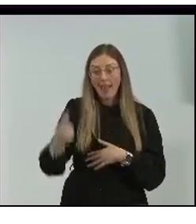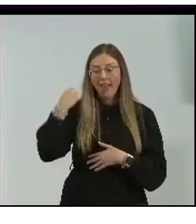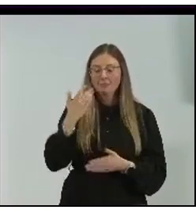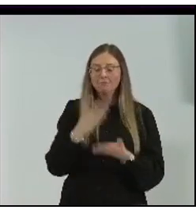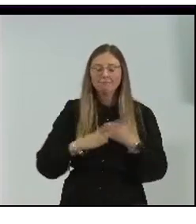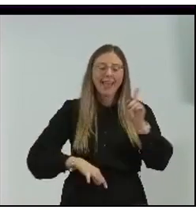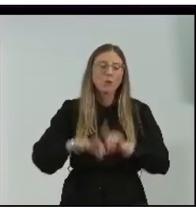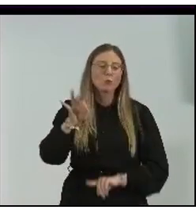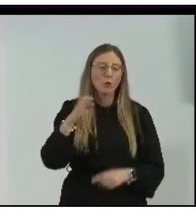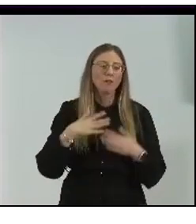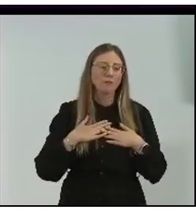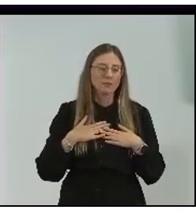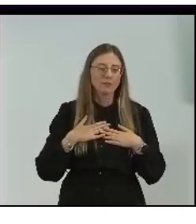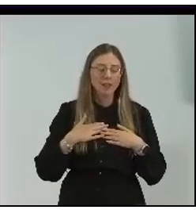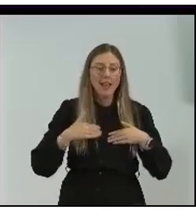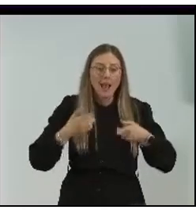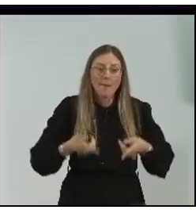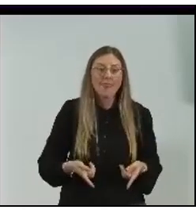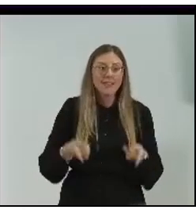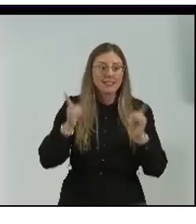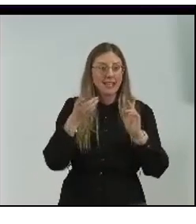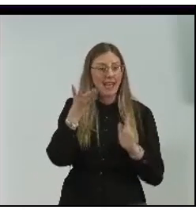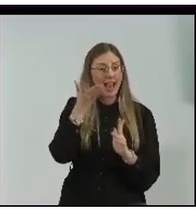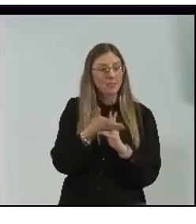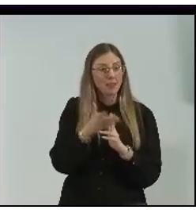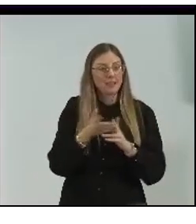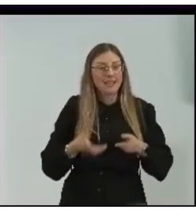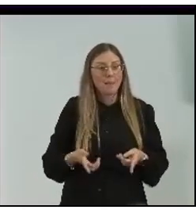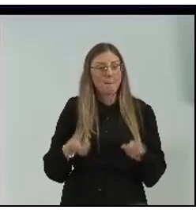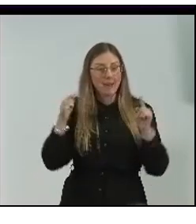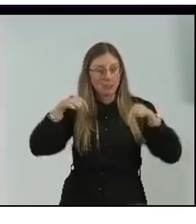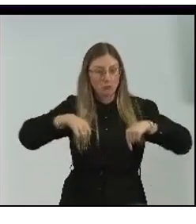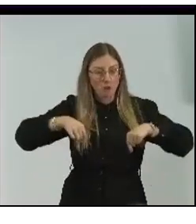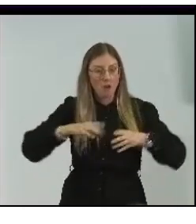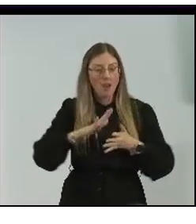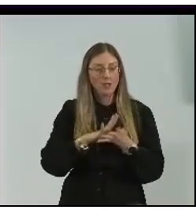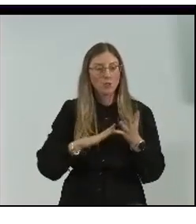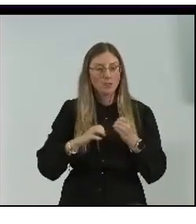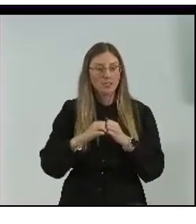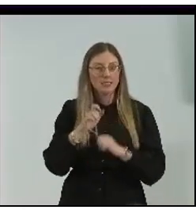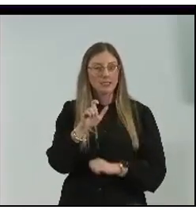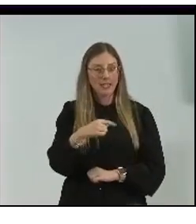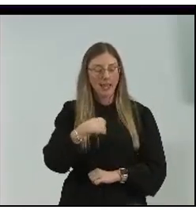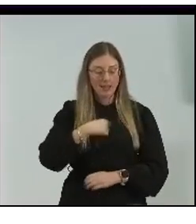So I'm one of the senior accessibility managers here at HSBC and our role is to